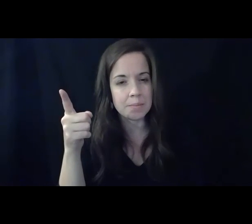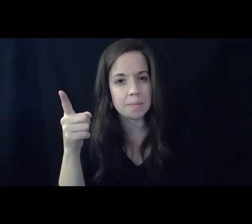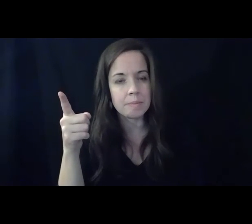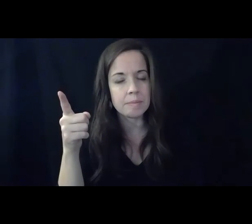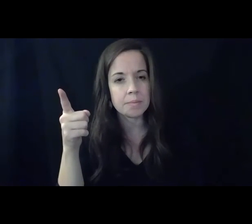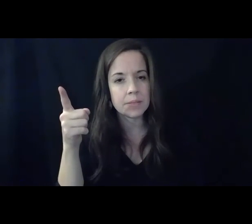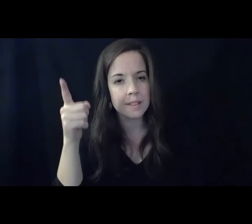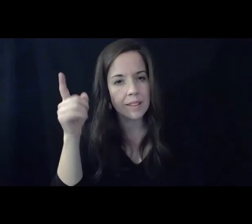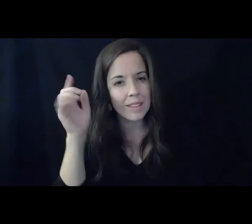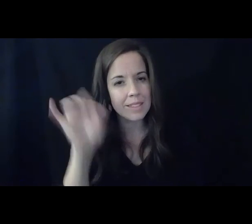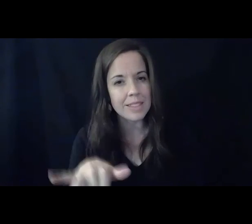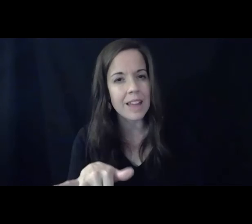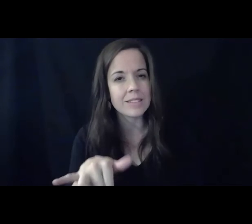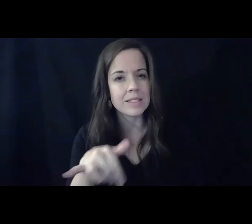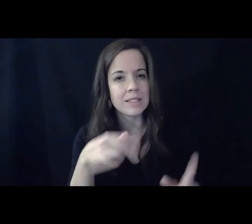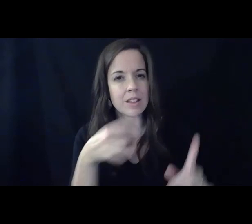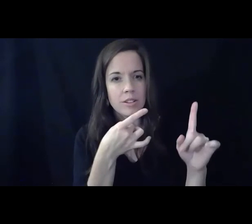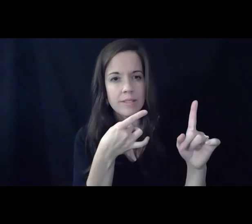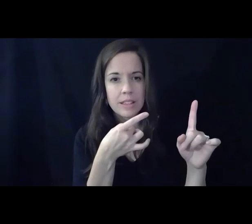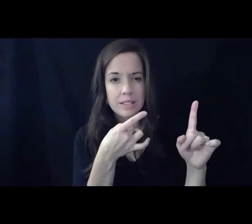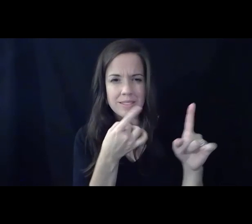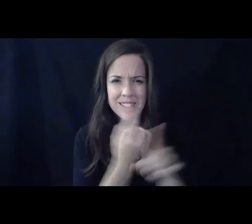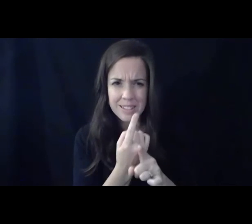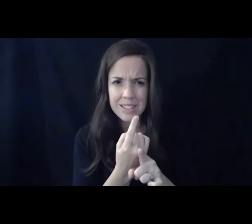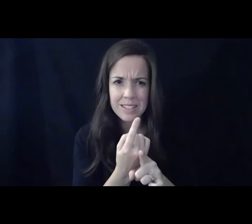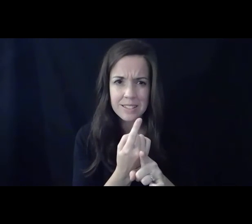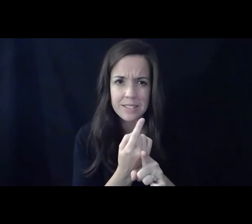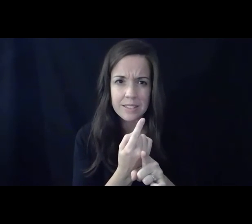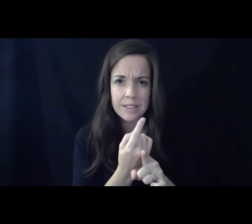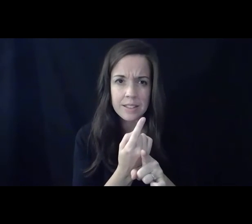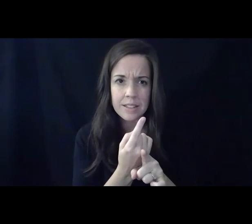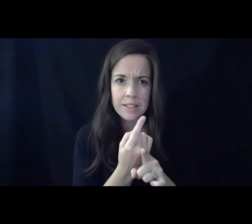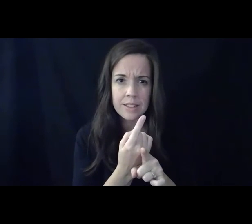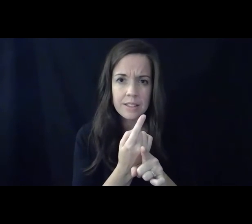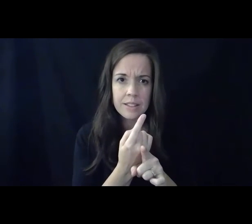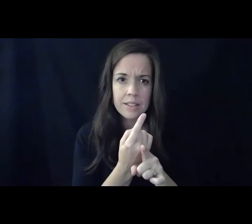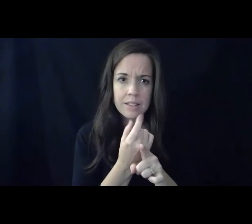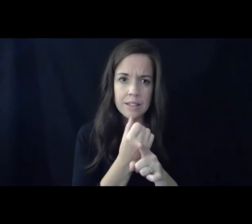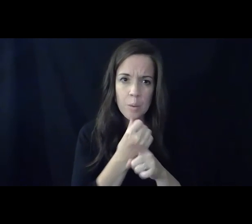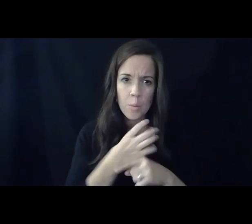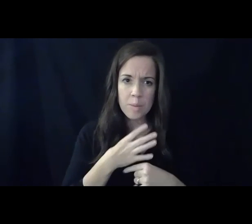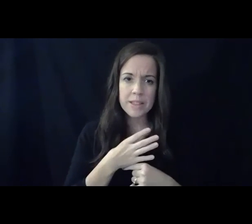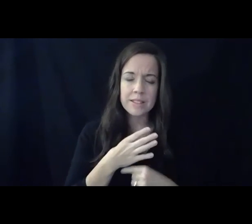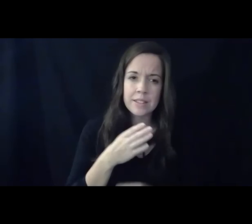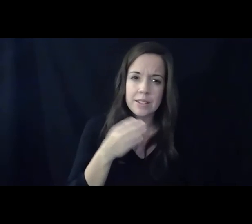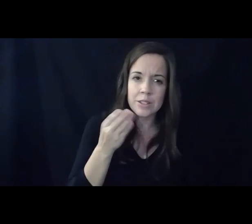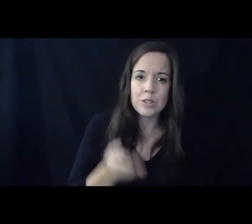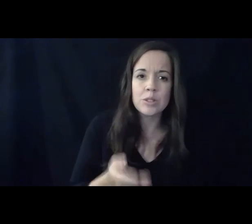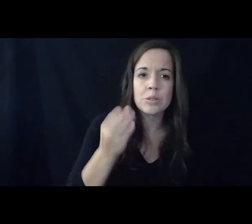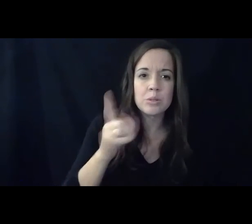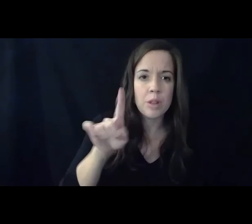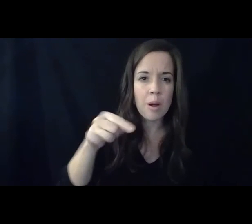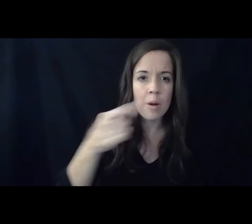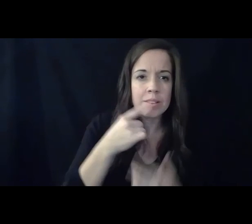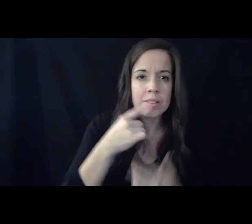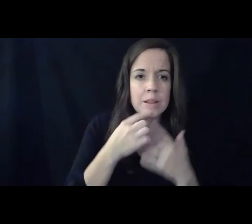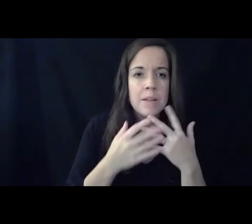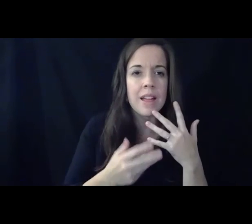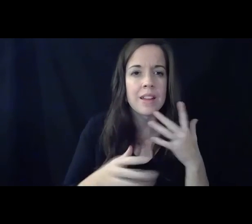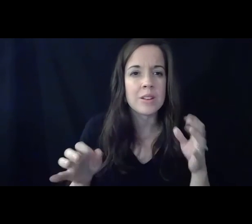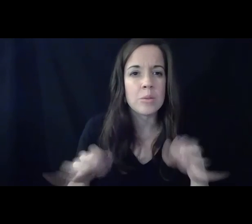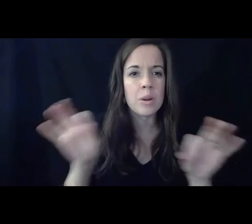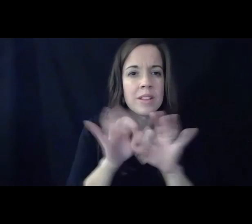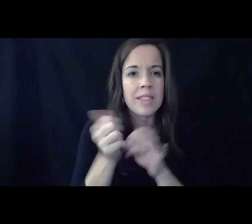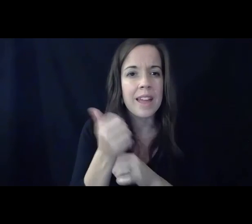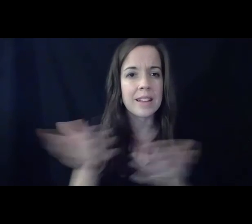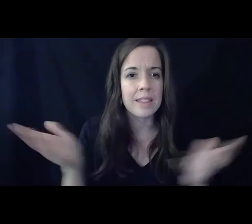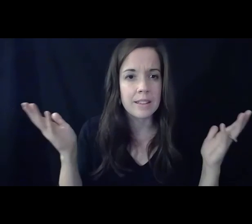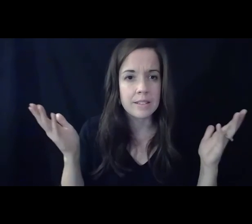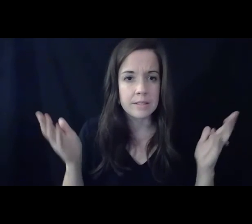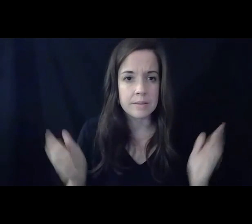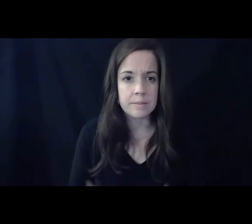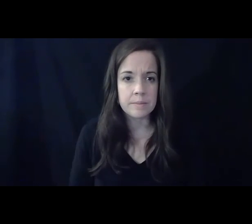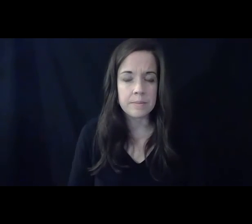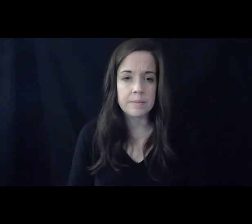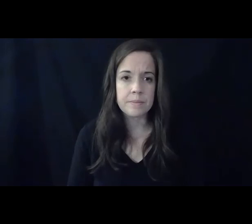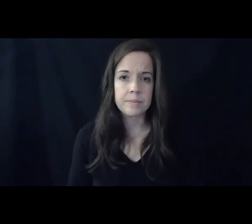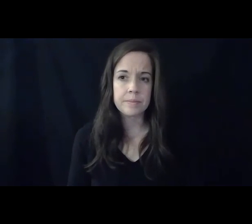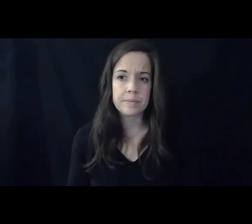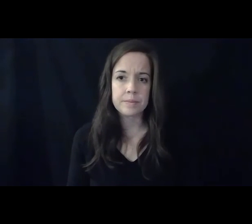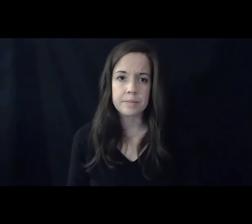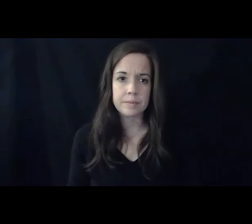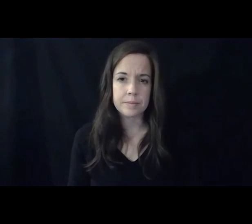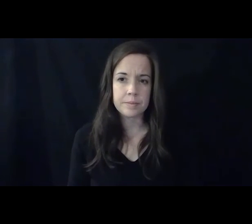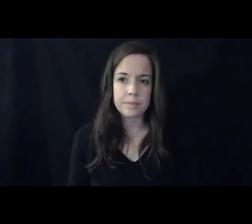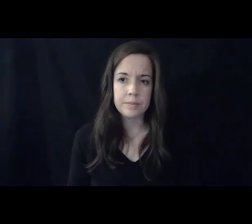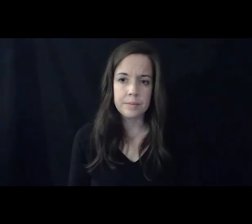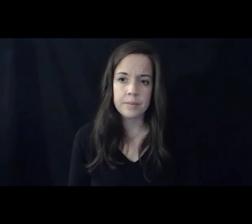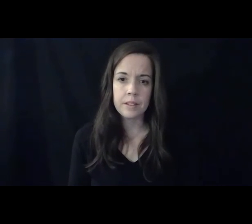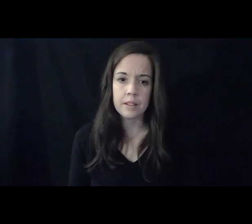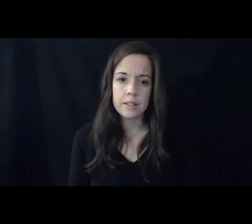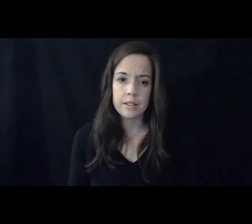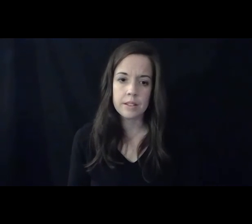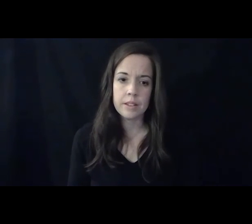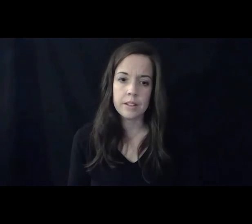of it, isn’t it? Of a woman, you the only blood worth anything.